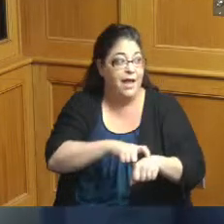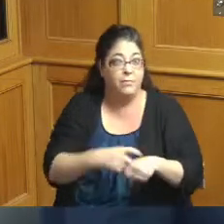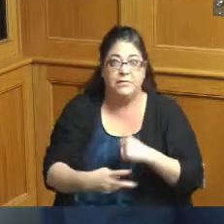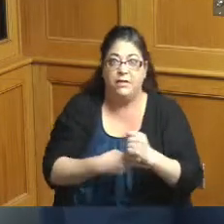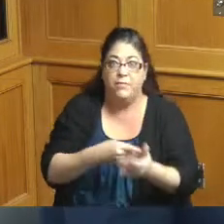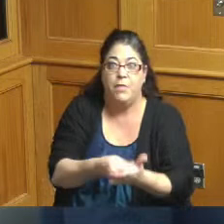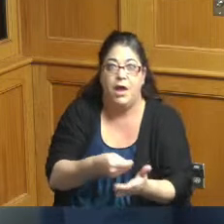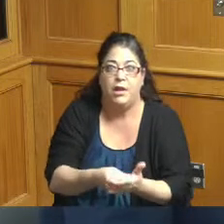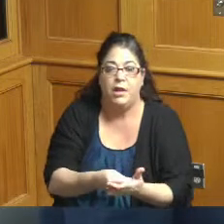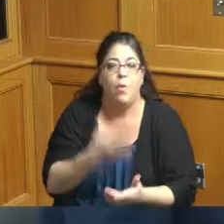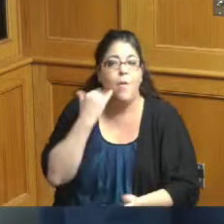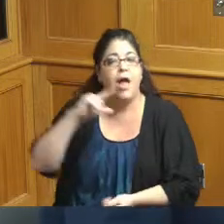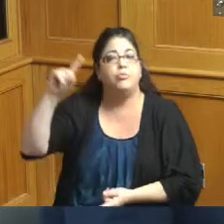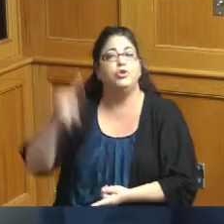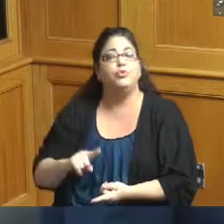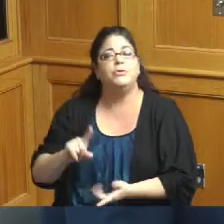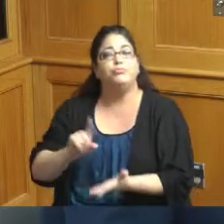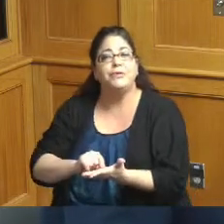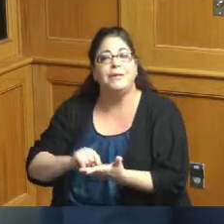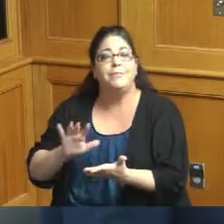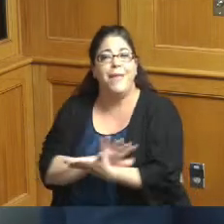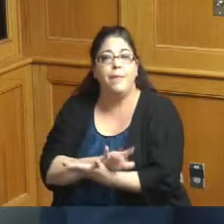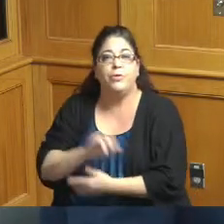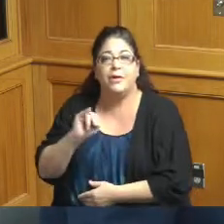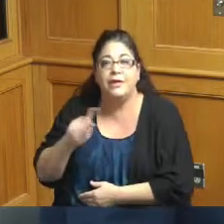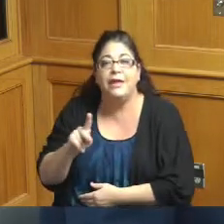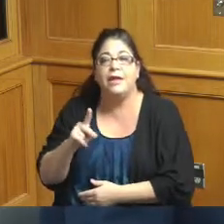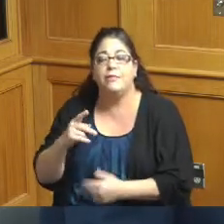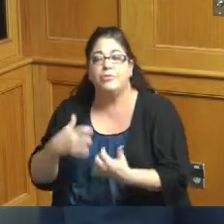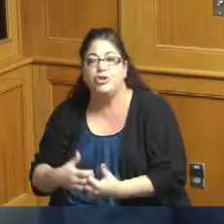can reduce paper and printing we can eliminate a lot of the rising costs of office supplies